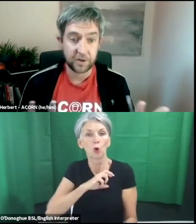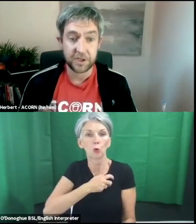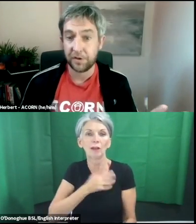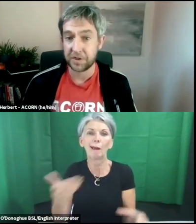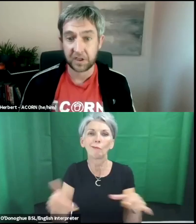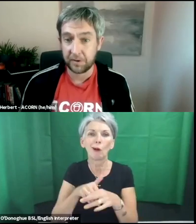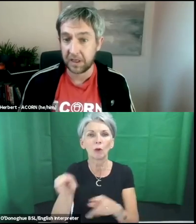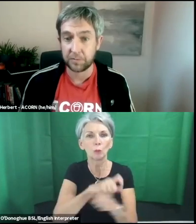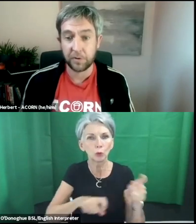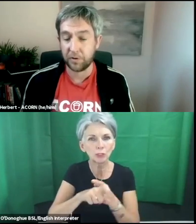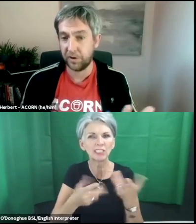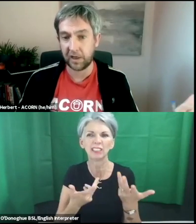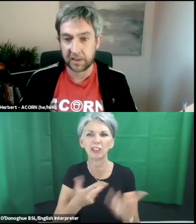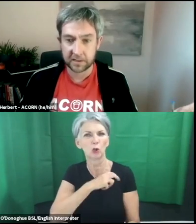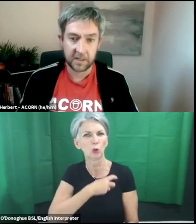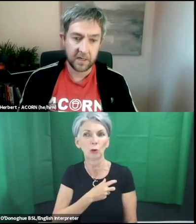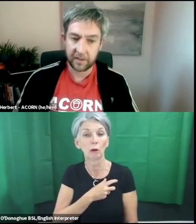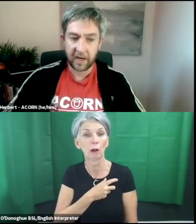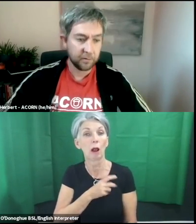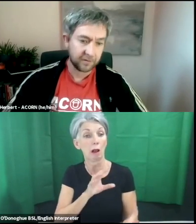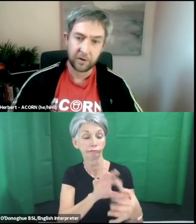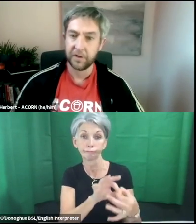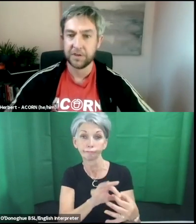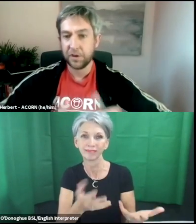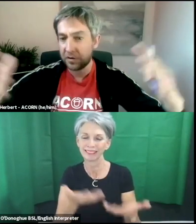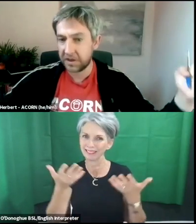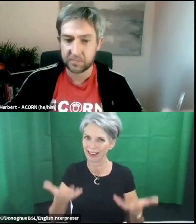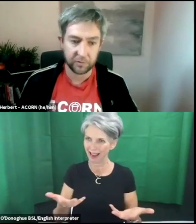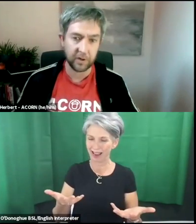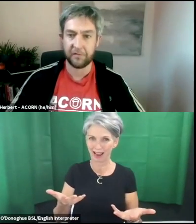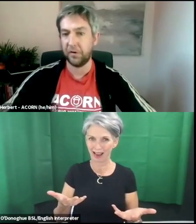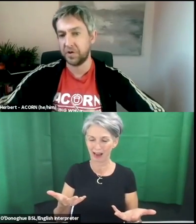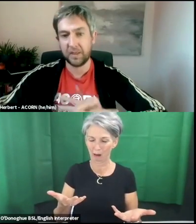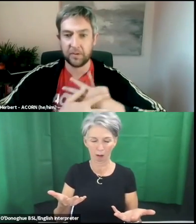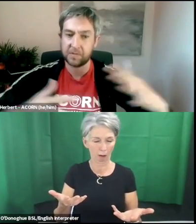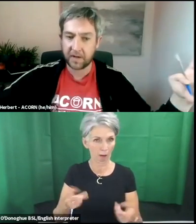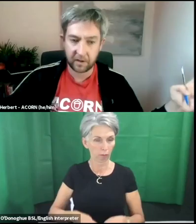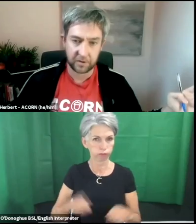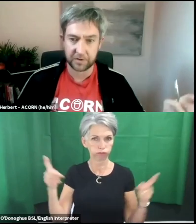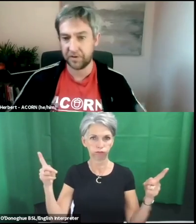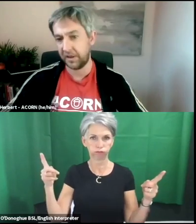And trade unions and communities were not totally linked. Now we've got this hugely disparate workforce, people spread out across the